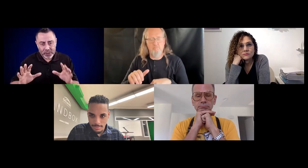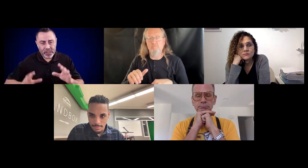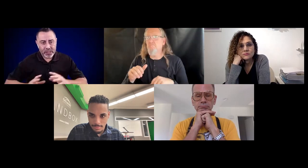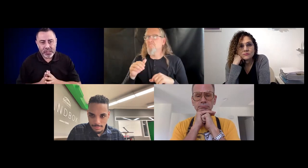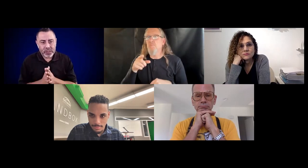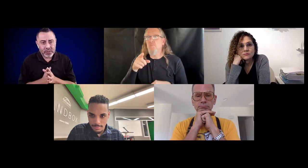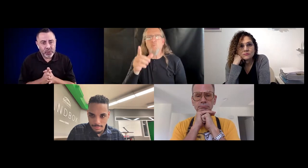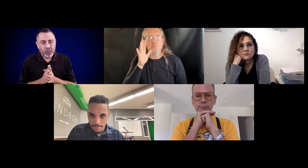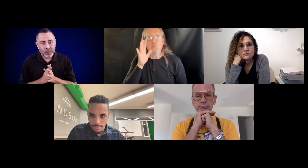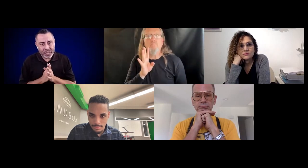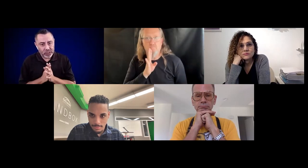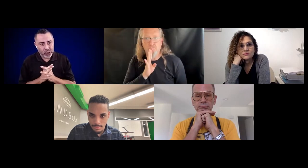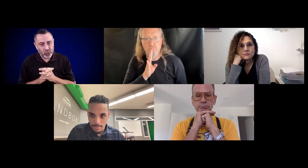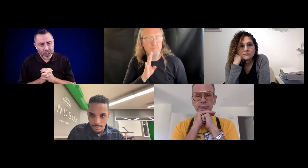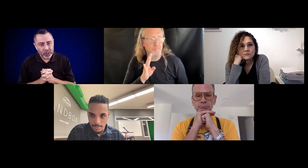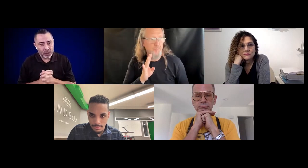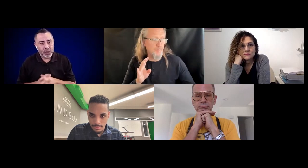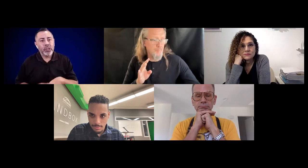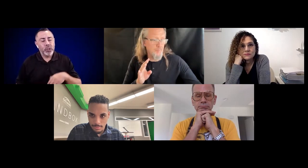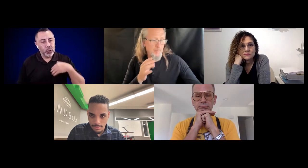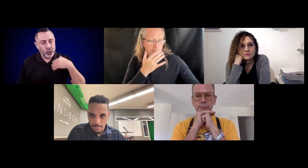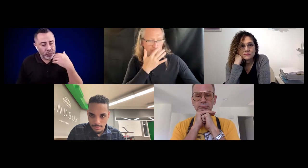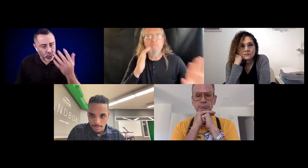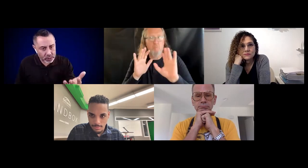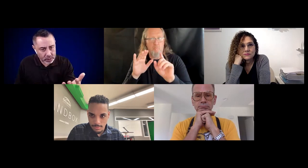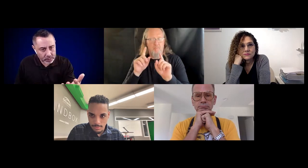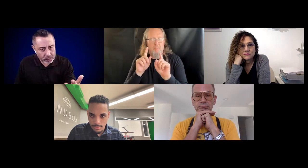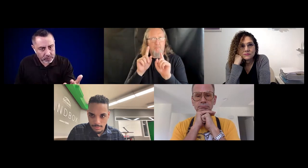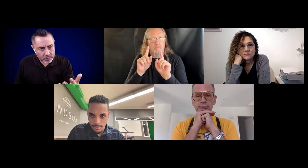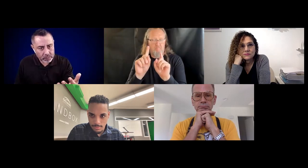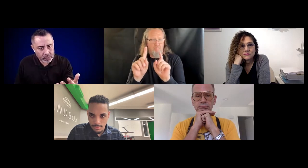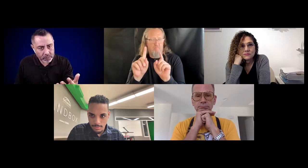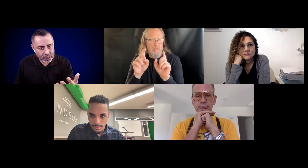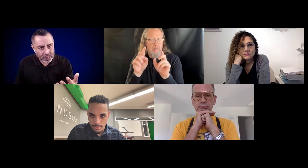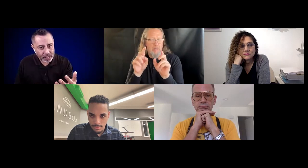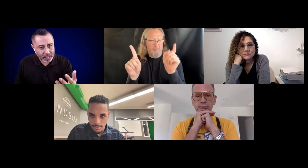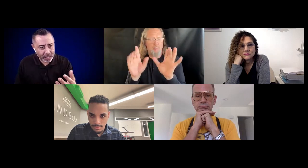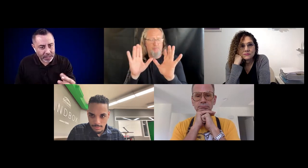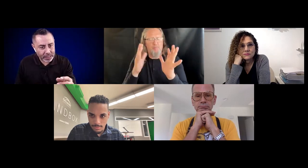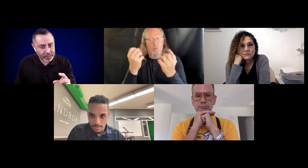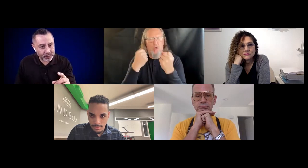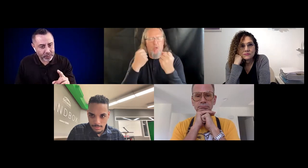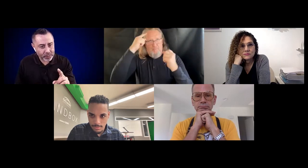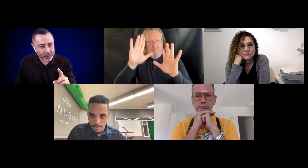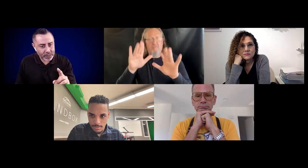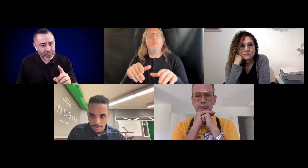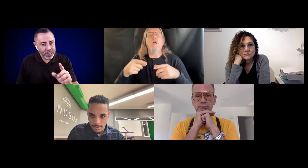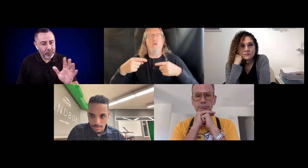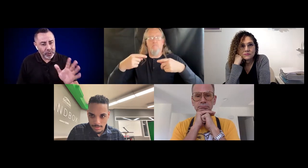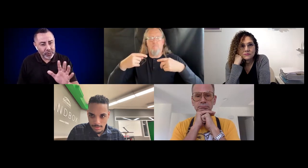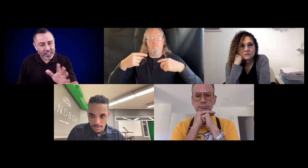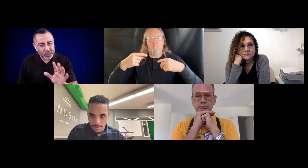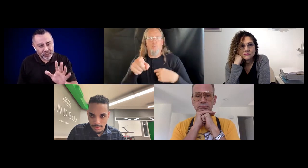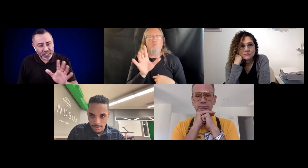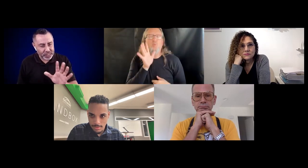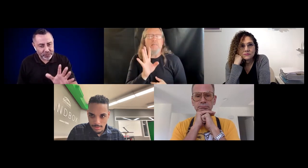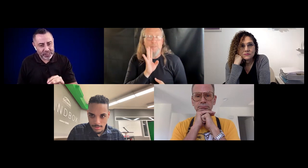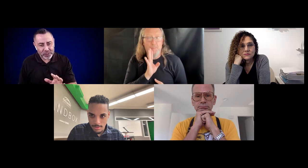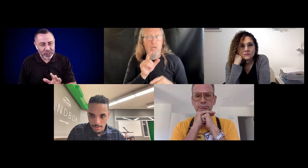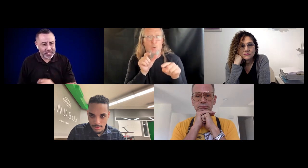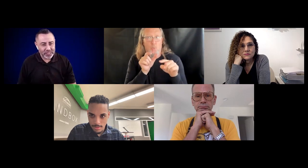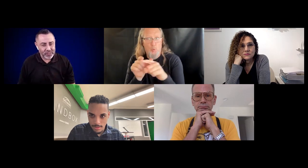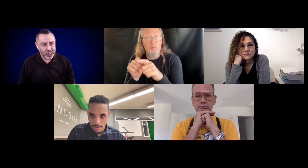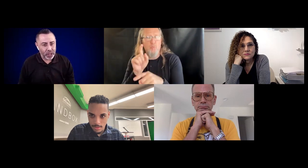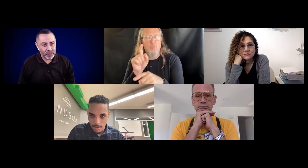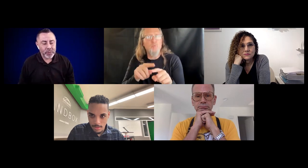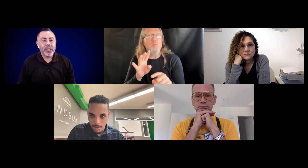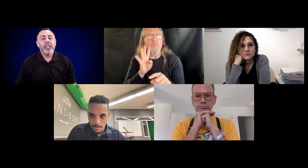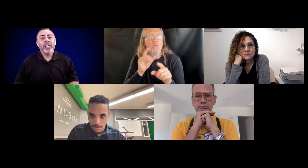That's what I'm about to describe. You will use your voice, and I really want to exemplify the difference, so kind of give this some thought.